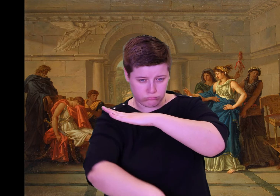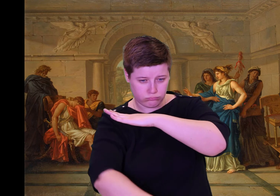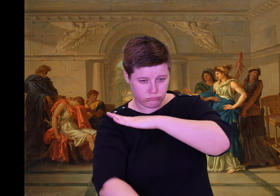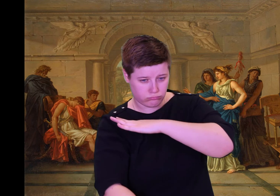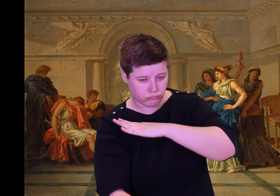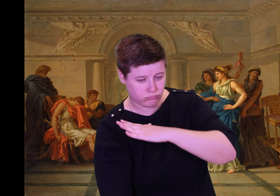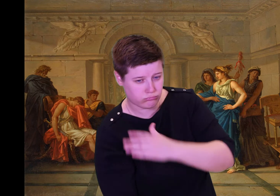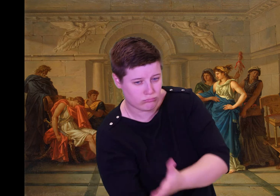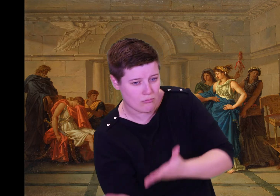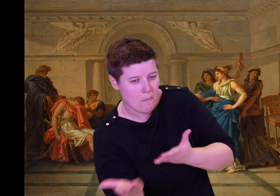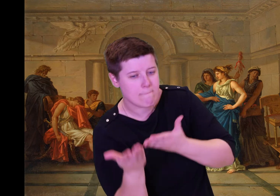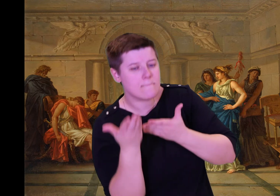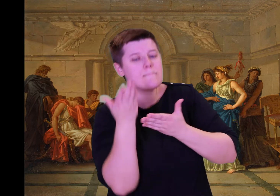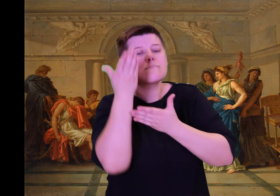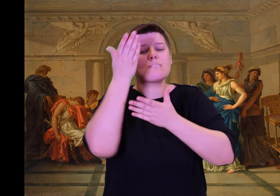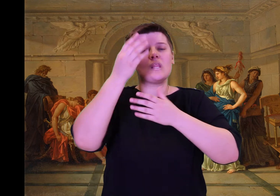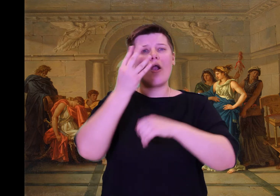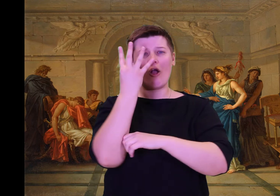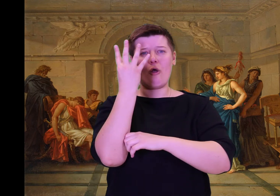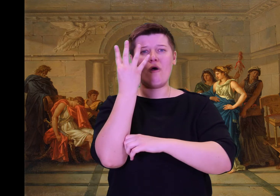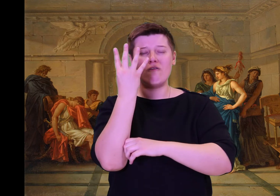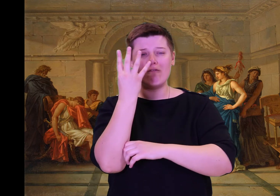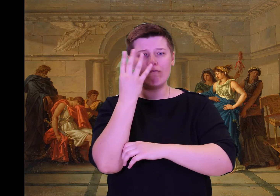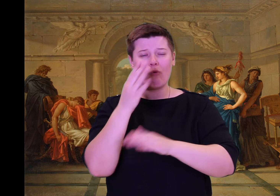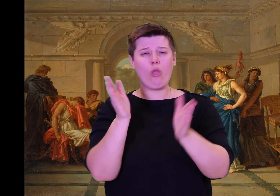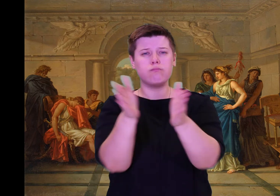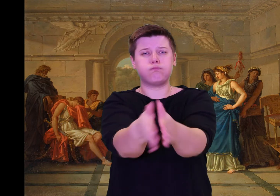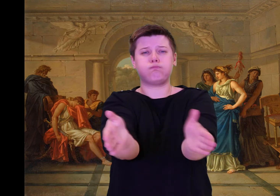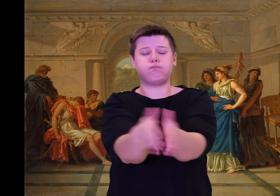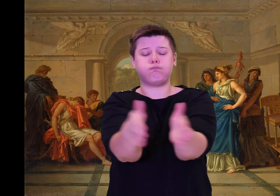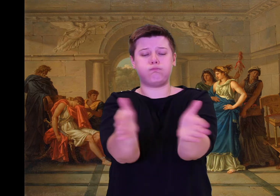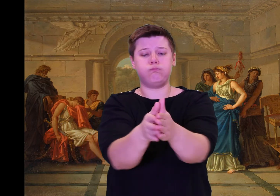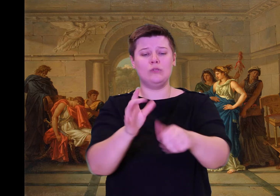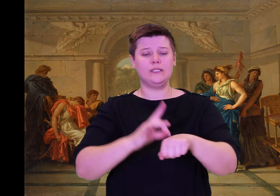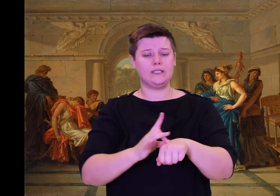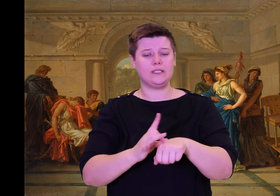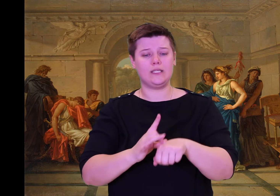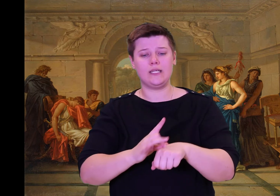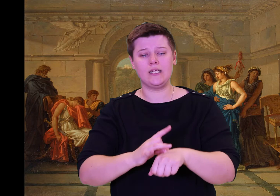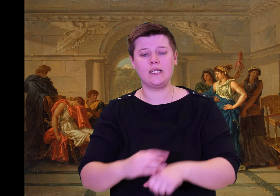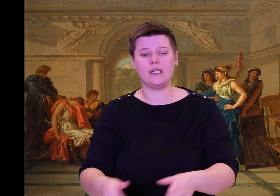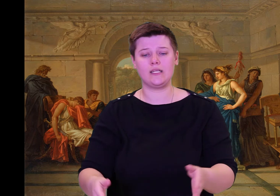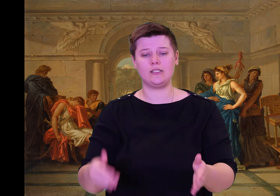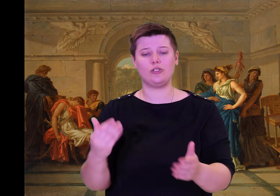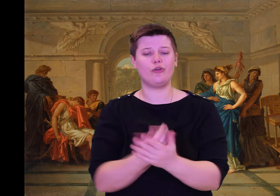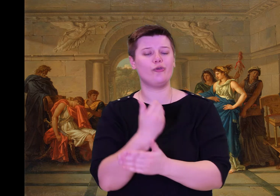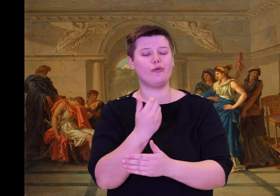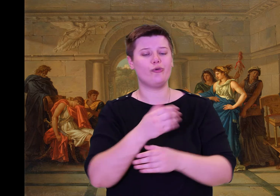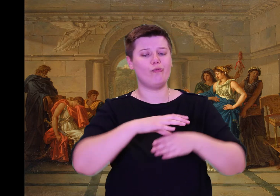But I was held for twenty days by gods.